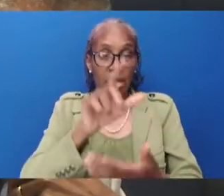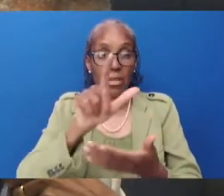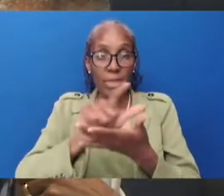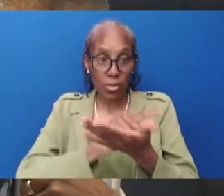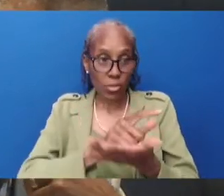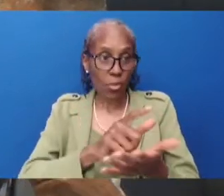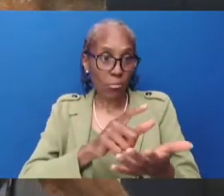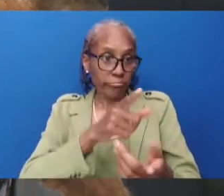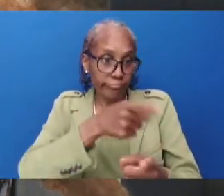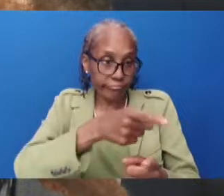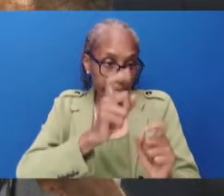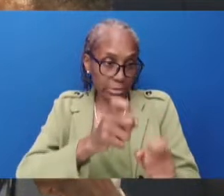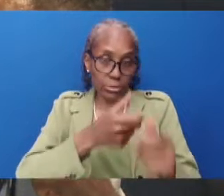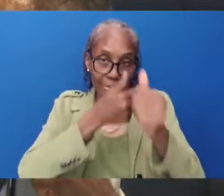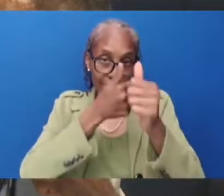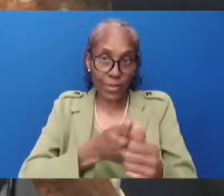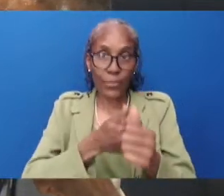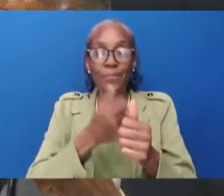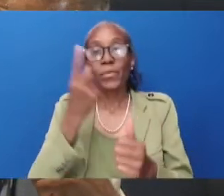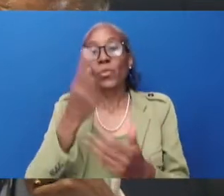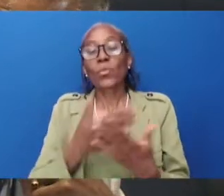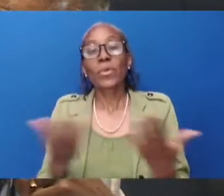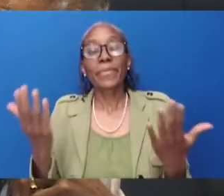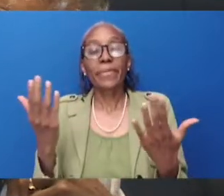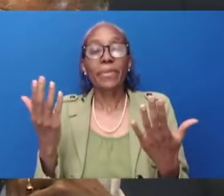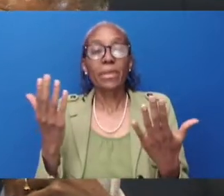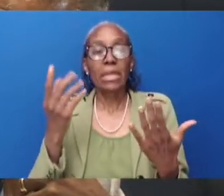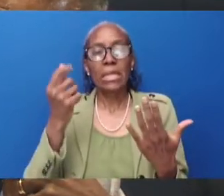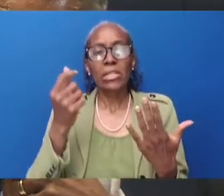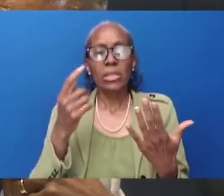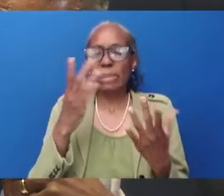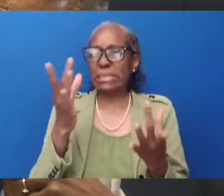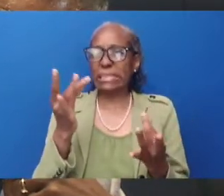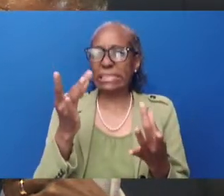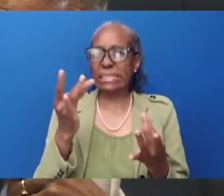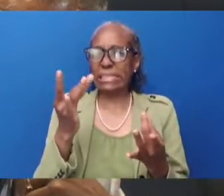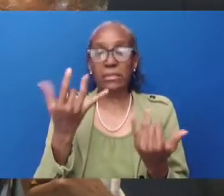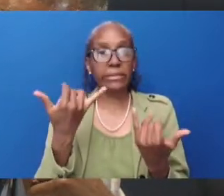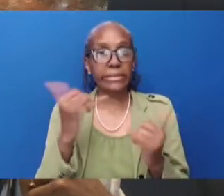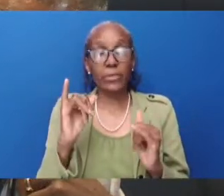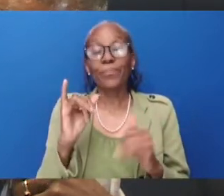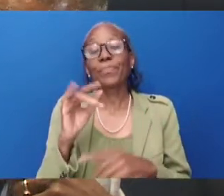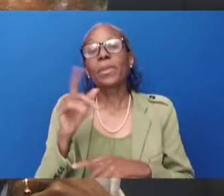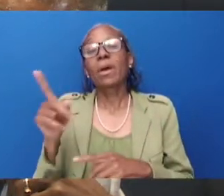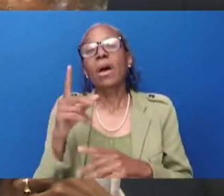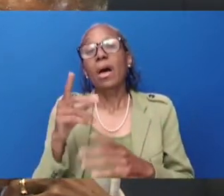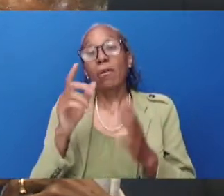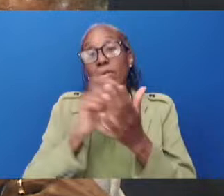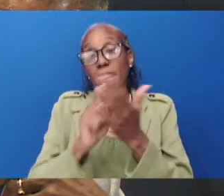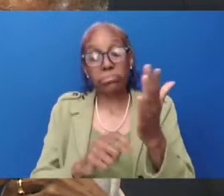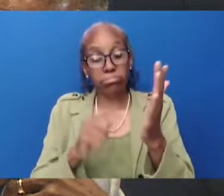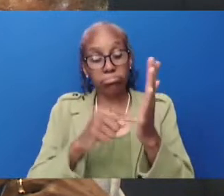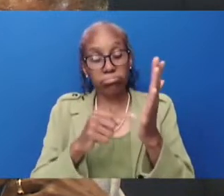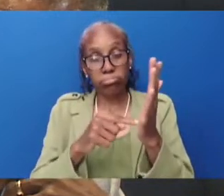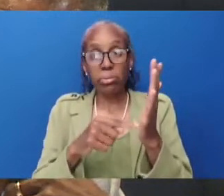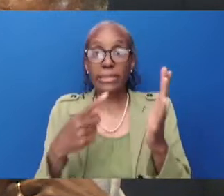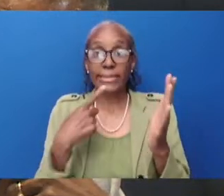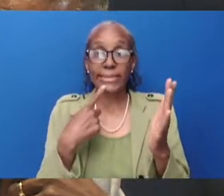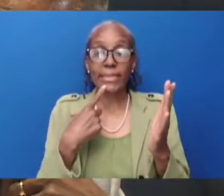LINES WHILE THEY'RE DOING THE ENFORCEMENT. THAT CITATION WOULD STILL BE ABLE TO BE ENFORCED.